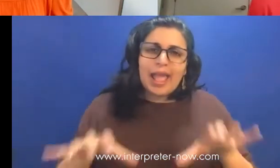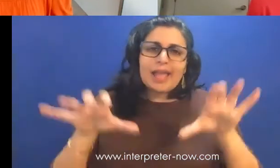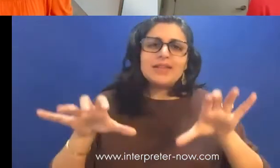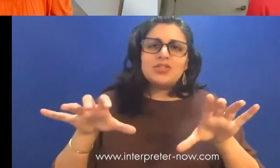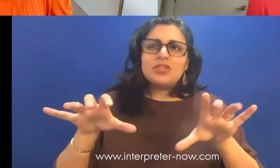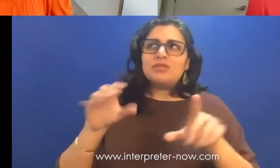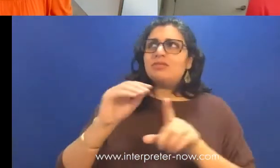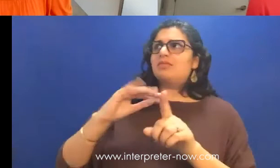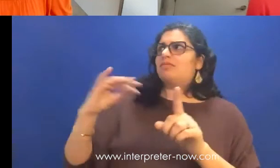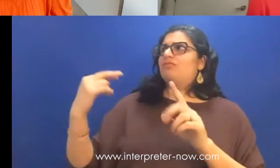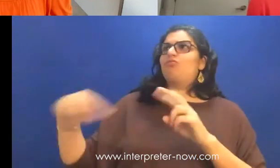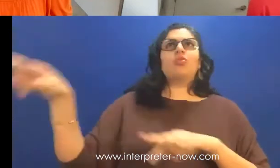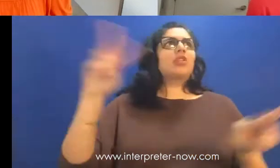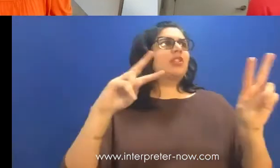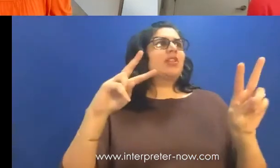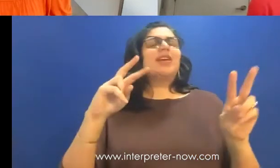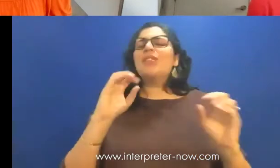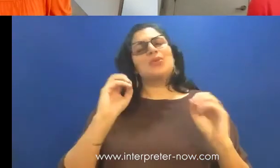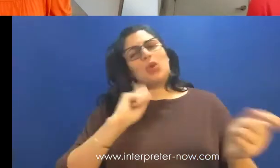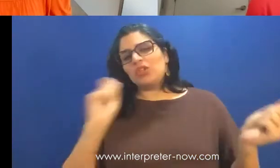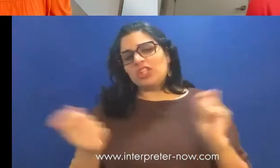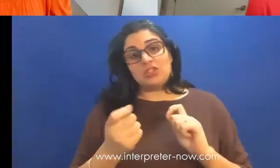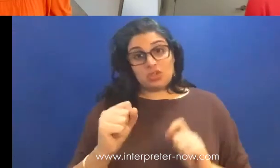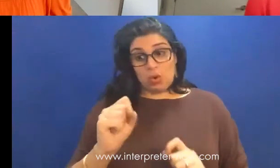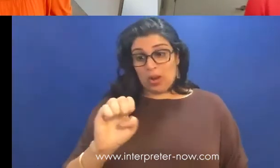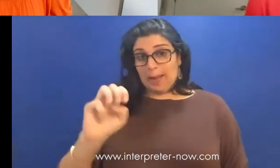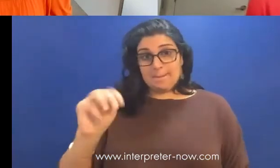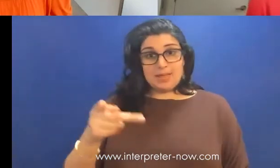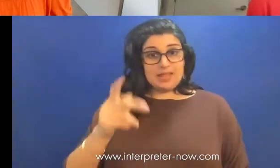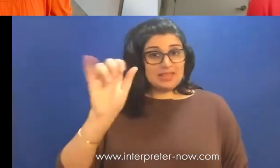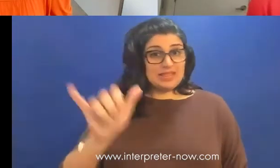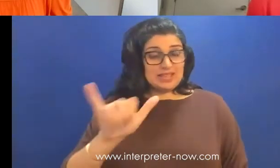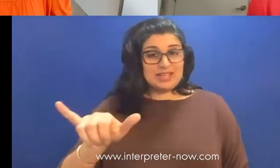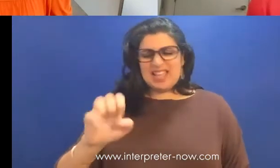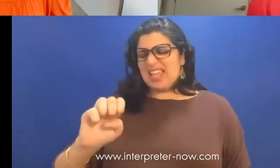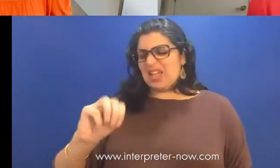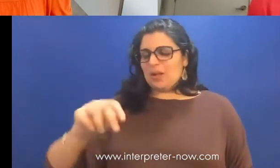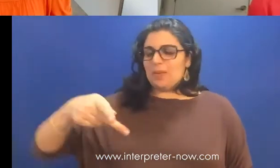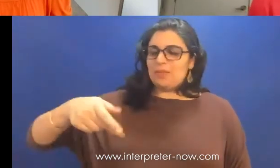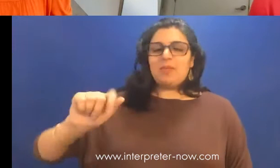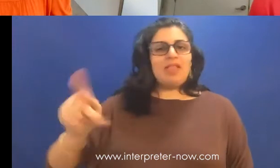going to make a change, right? The importance of empathy can't be overstated.